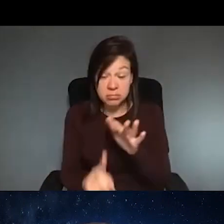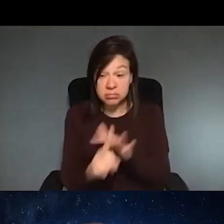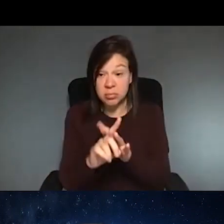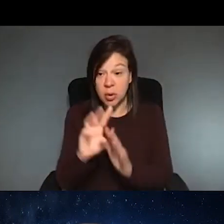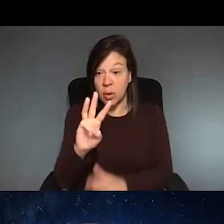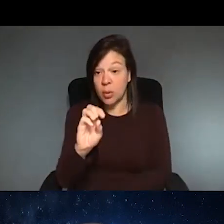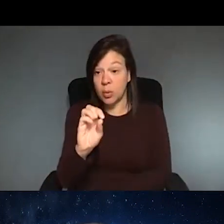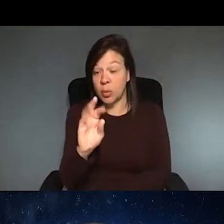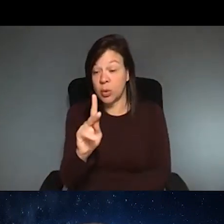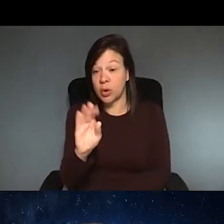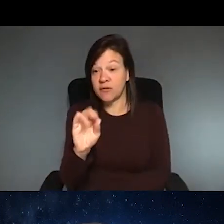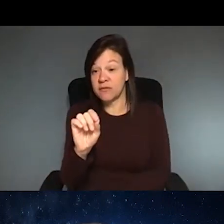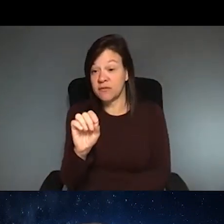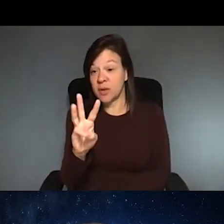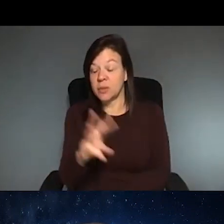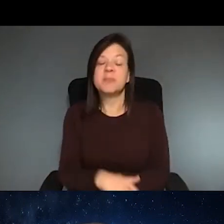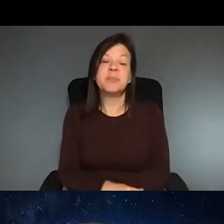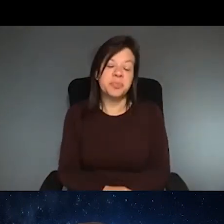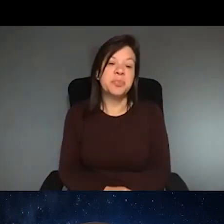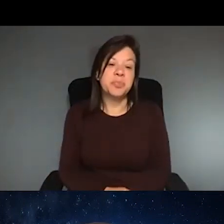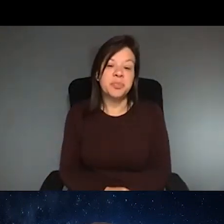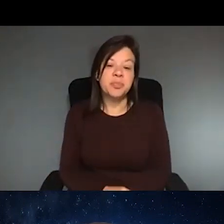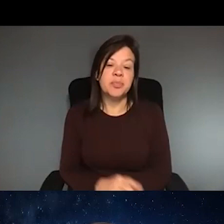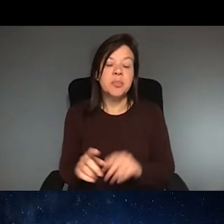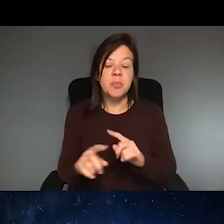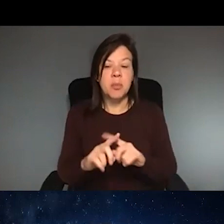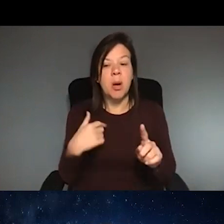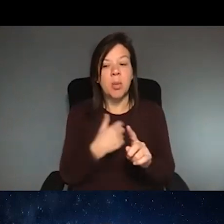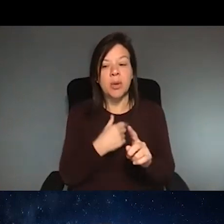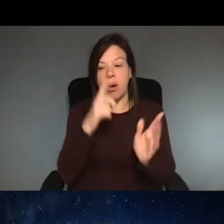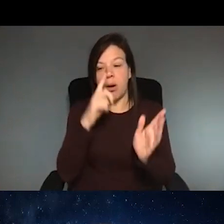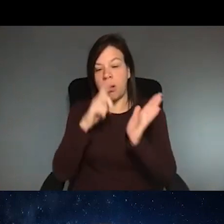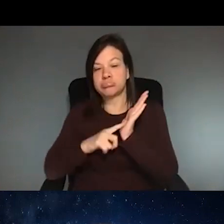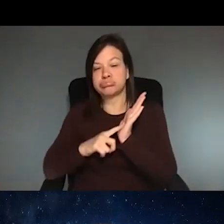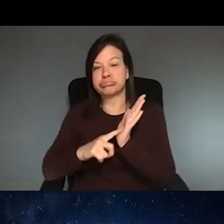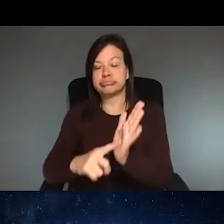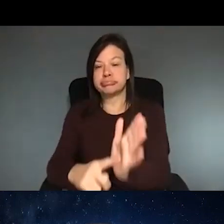IT MAY NOT BUT DEFINITELY WE ARE EXPLORING ALL OF THE